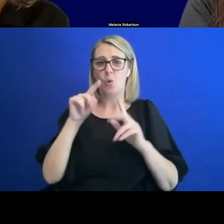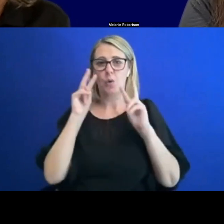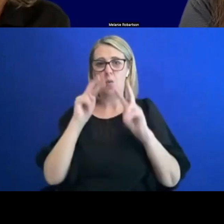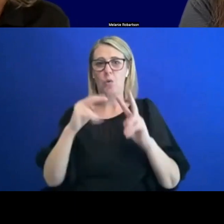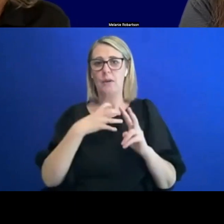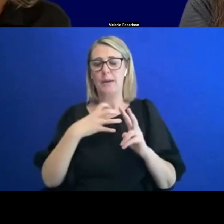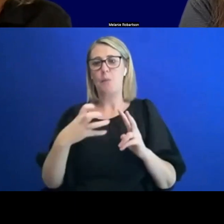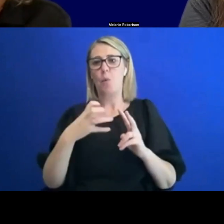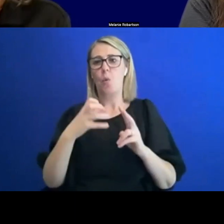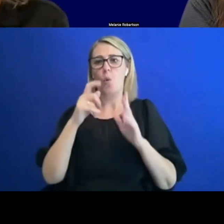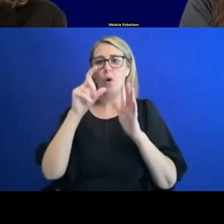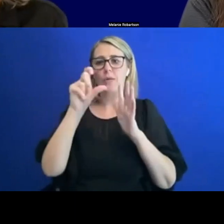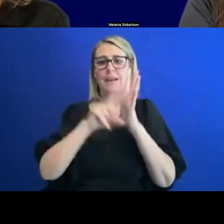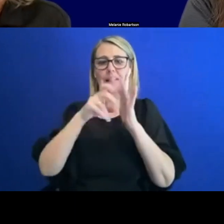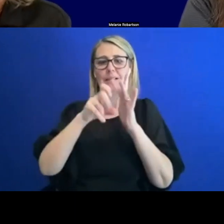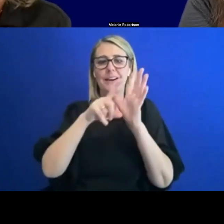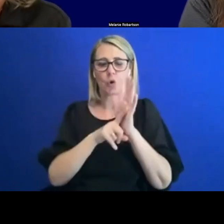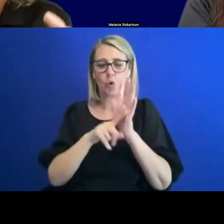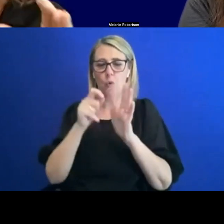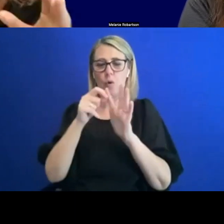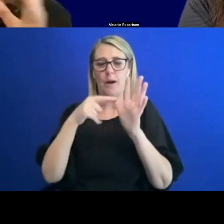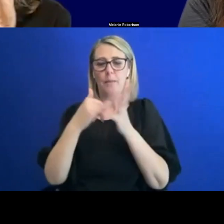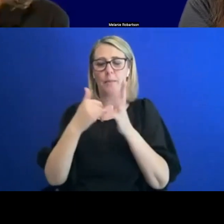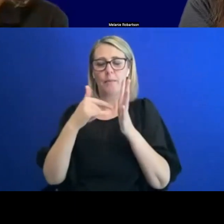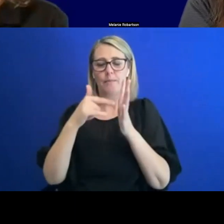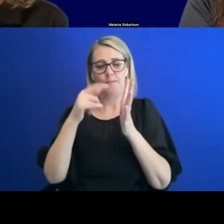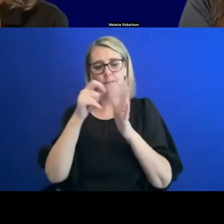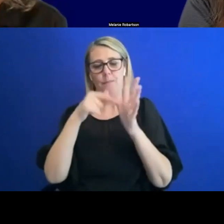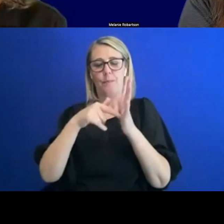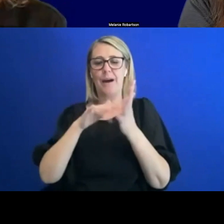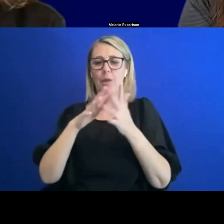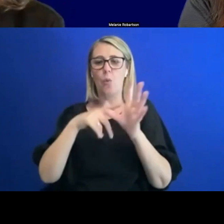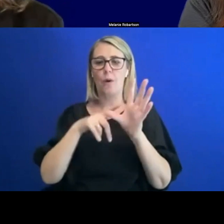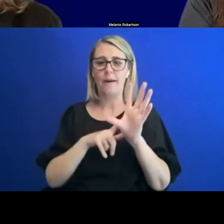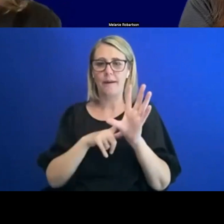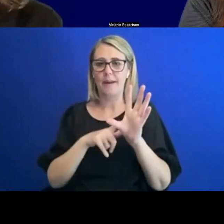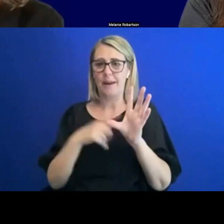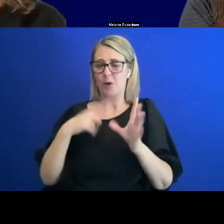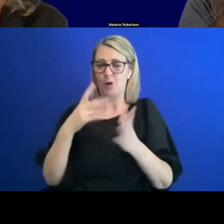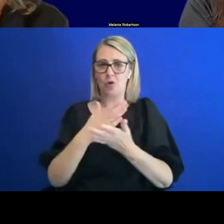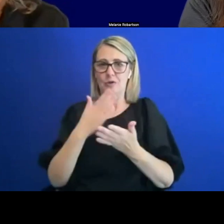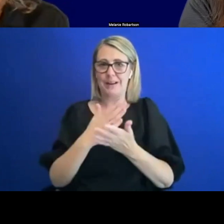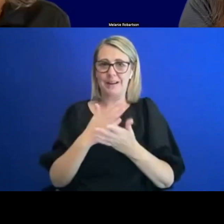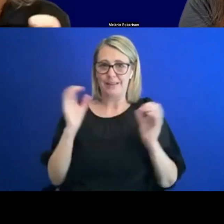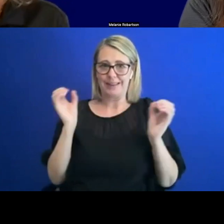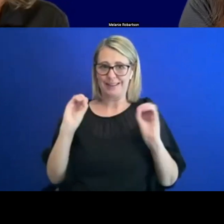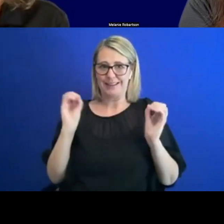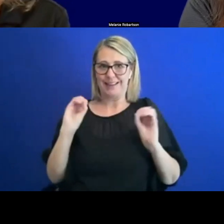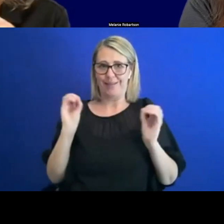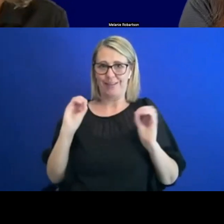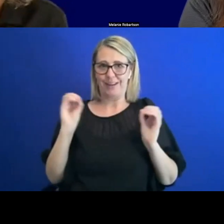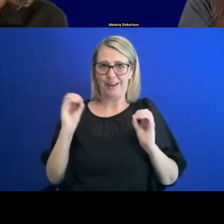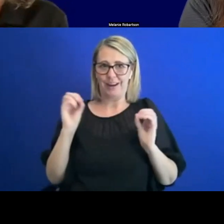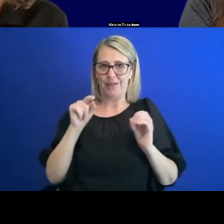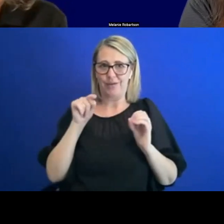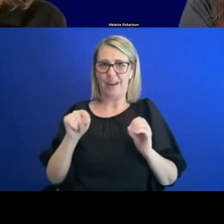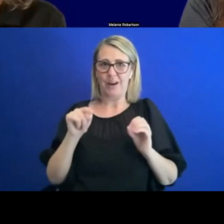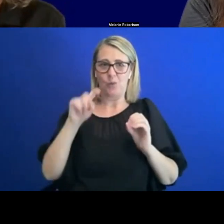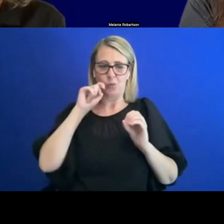pathway and that is an observation because there is nothing at all that stops observation being